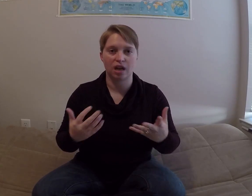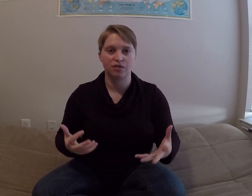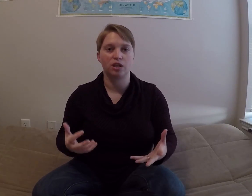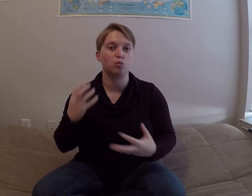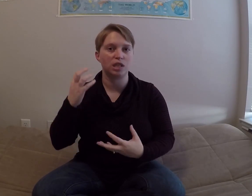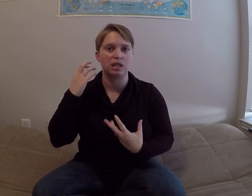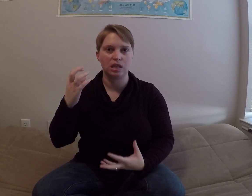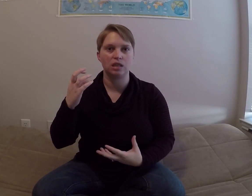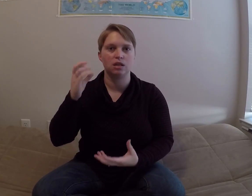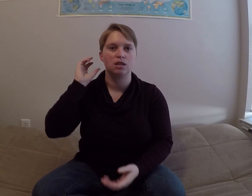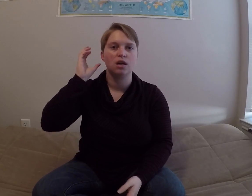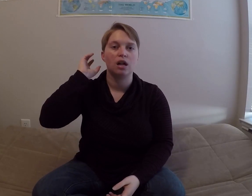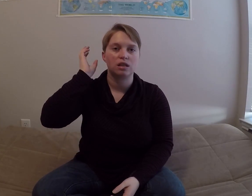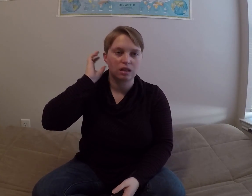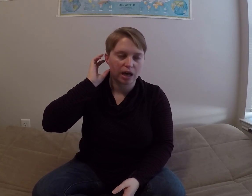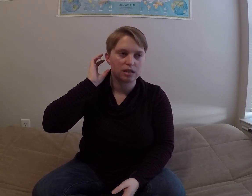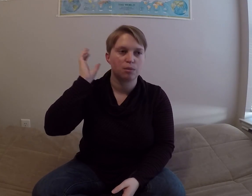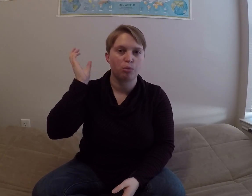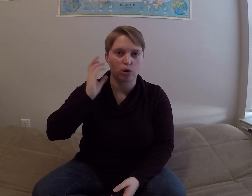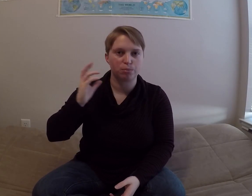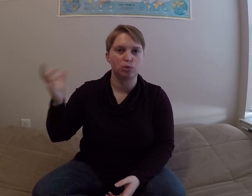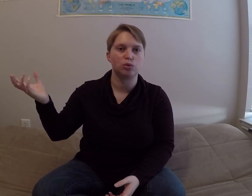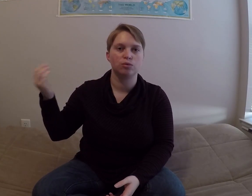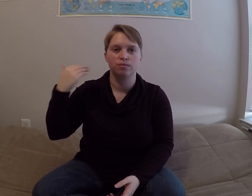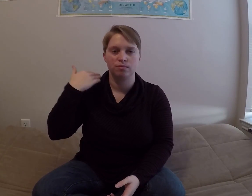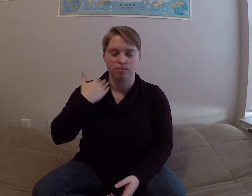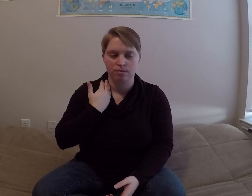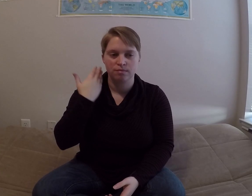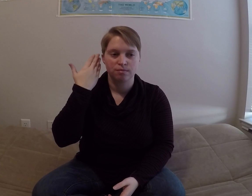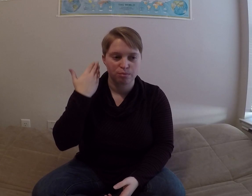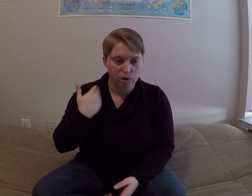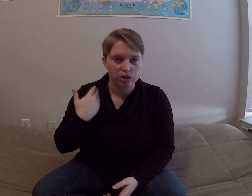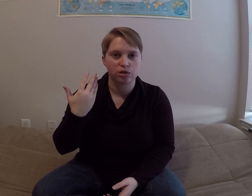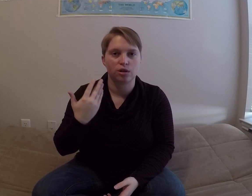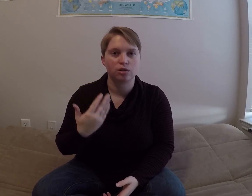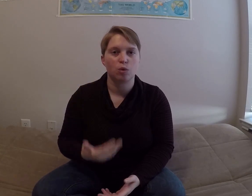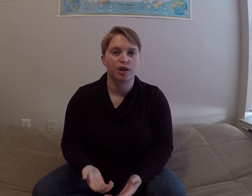Everything we need: light, portable processor where